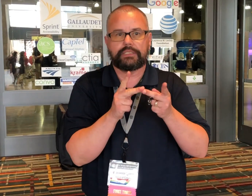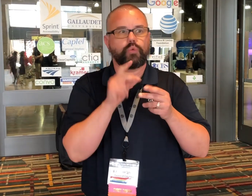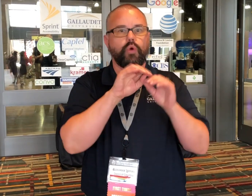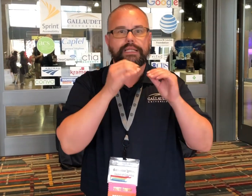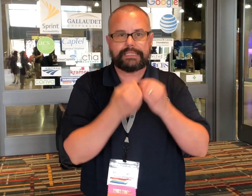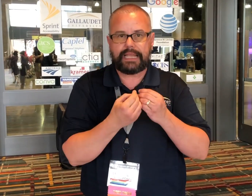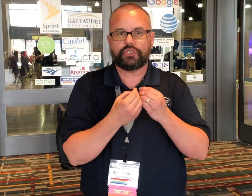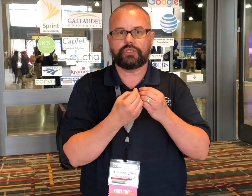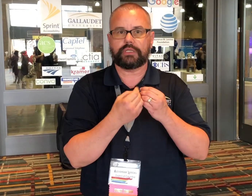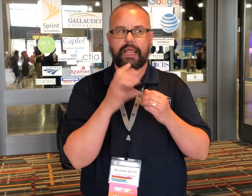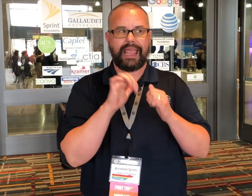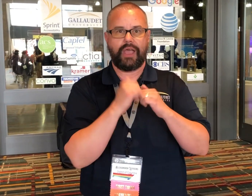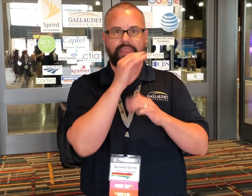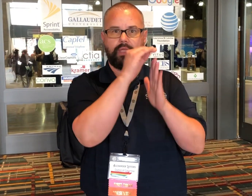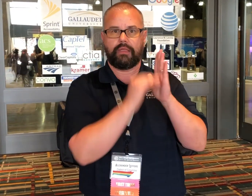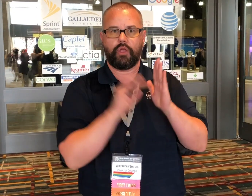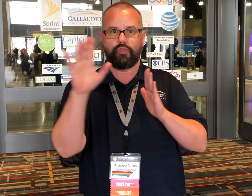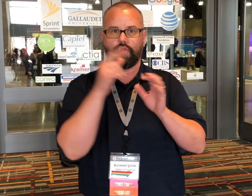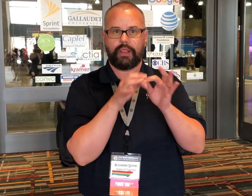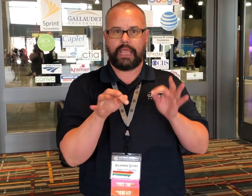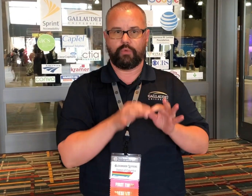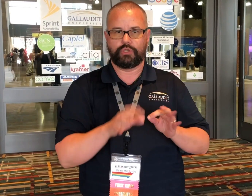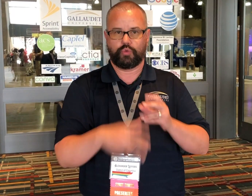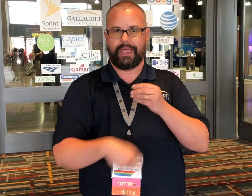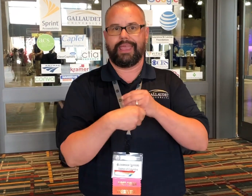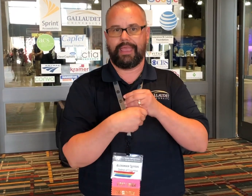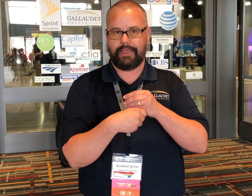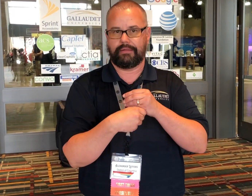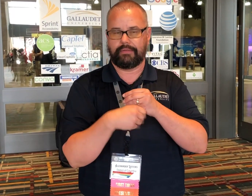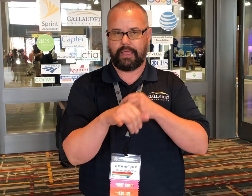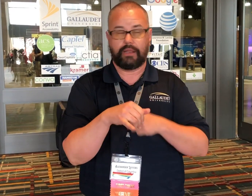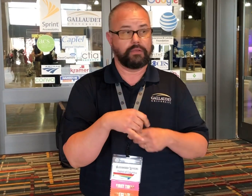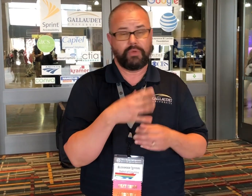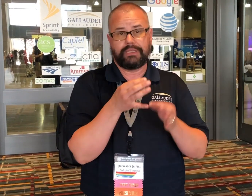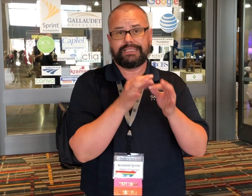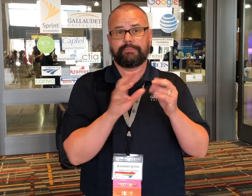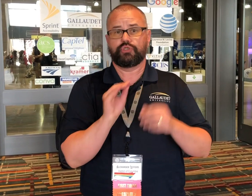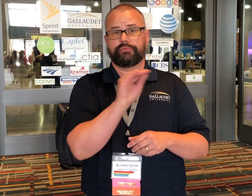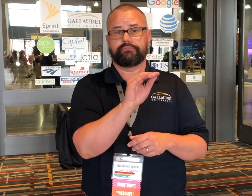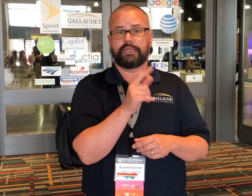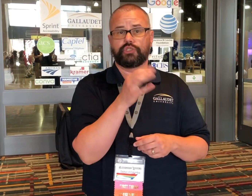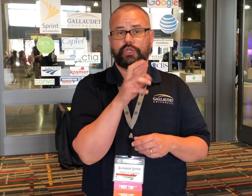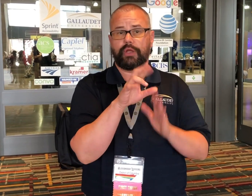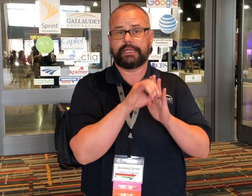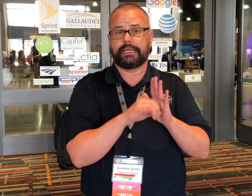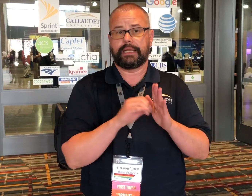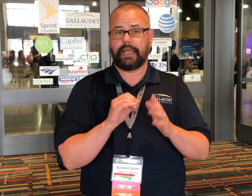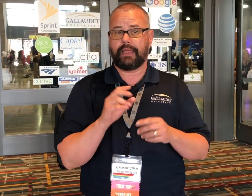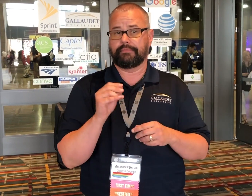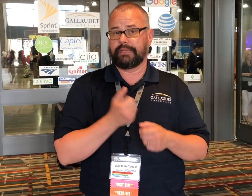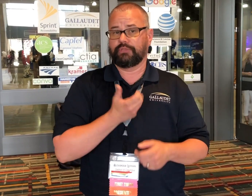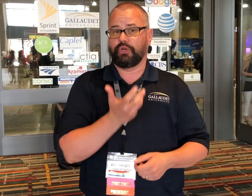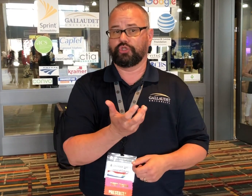them in other universities and organizations. We looked at how to add proper language to these policies.